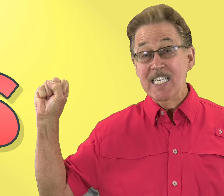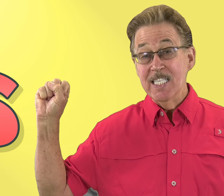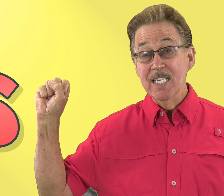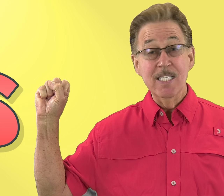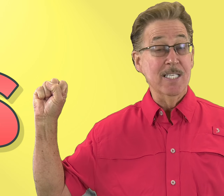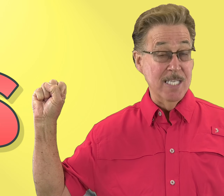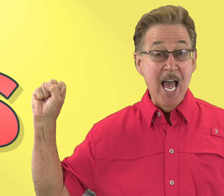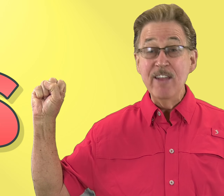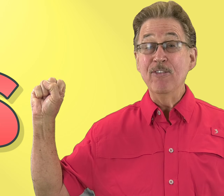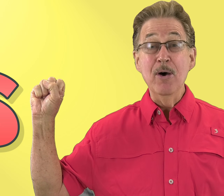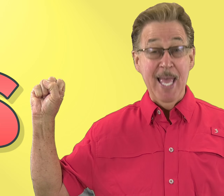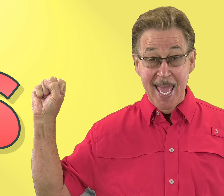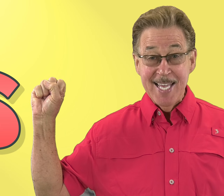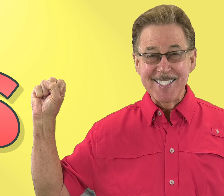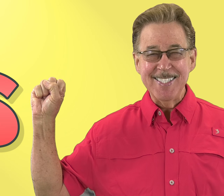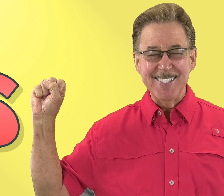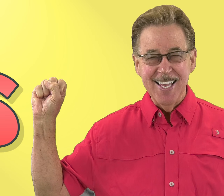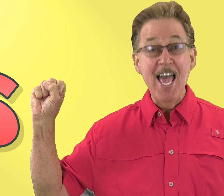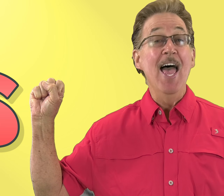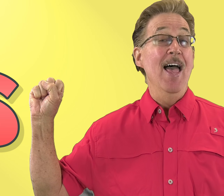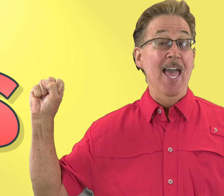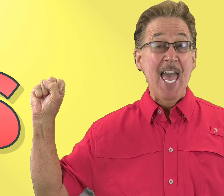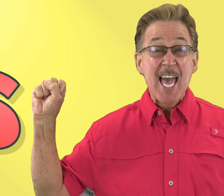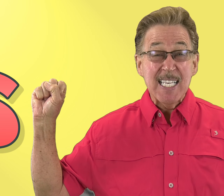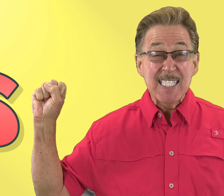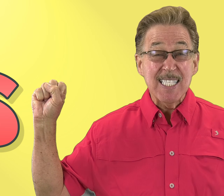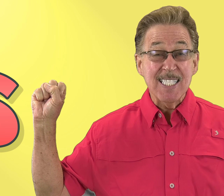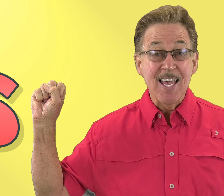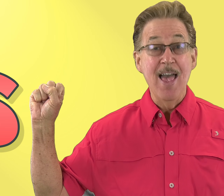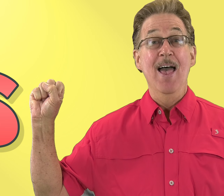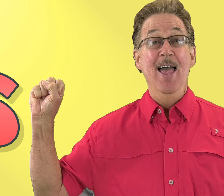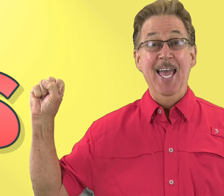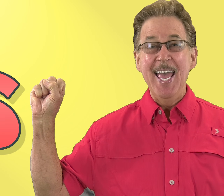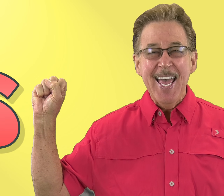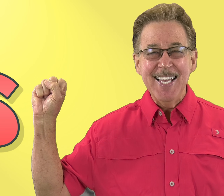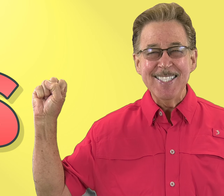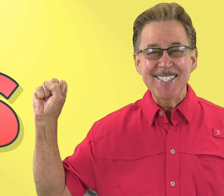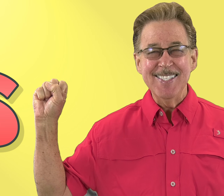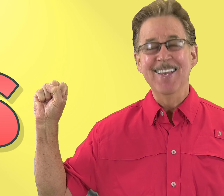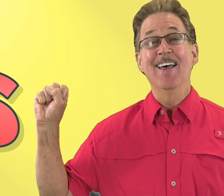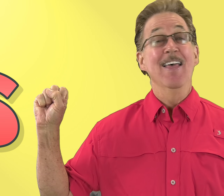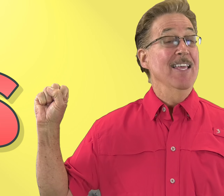This is the sign for S s, S s, S s